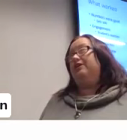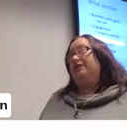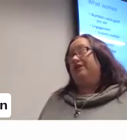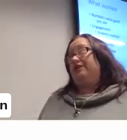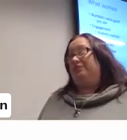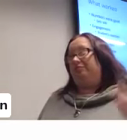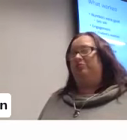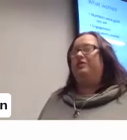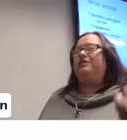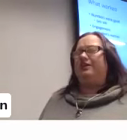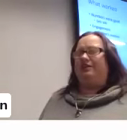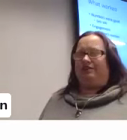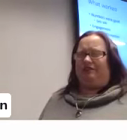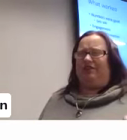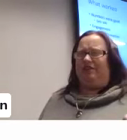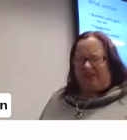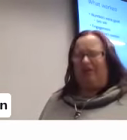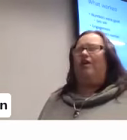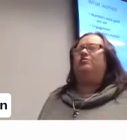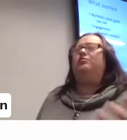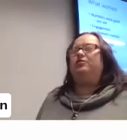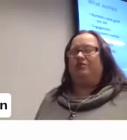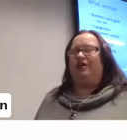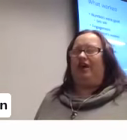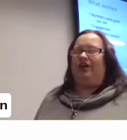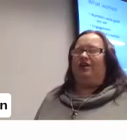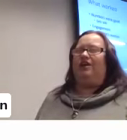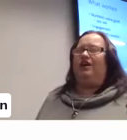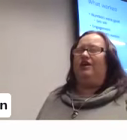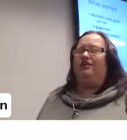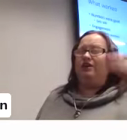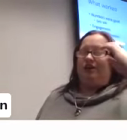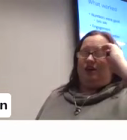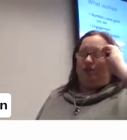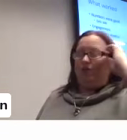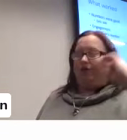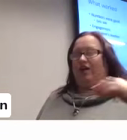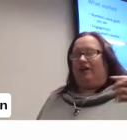And of course, they interviewed students.